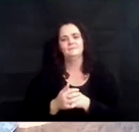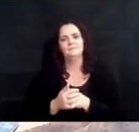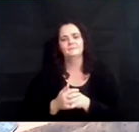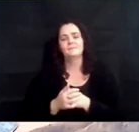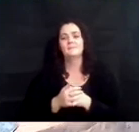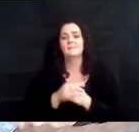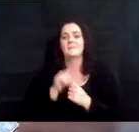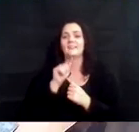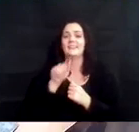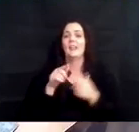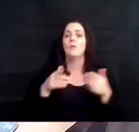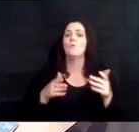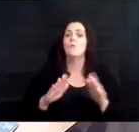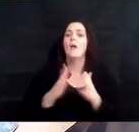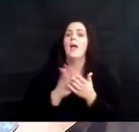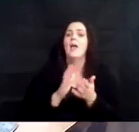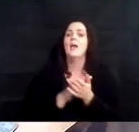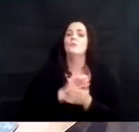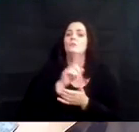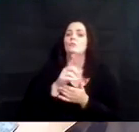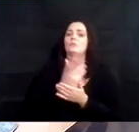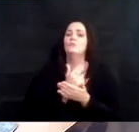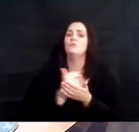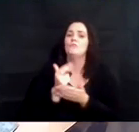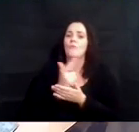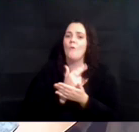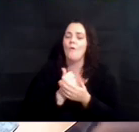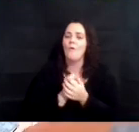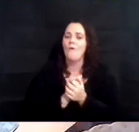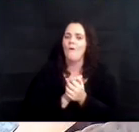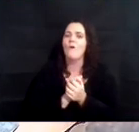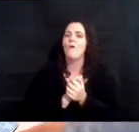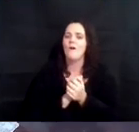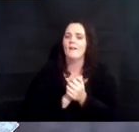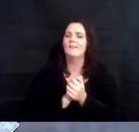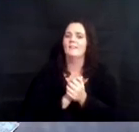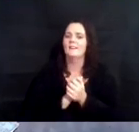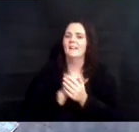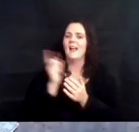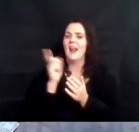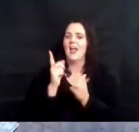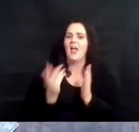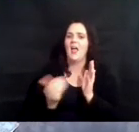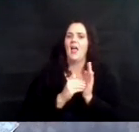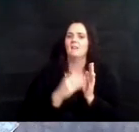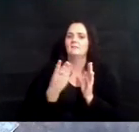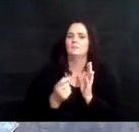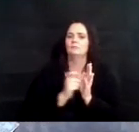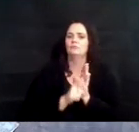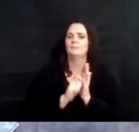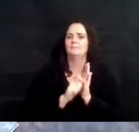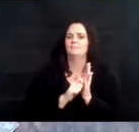This system of drawing and now, I'm even going to start to do some erasure.